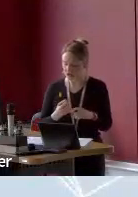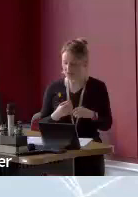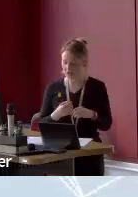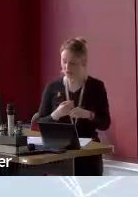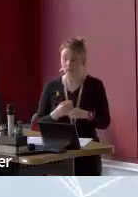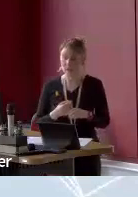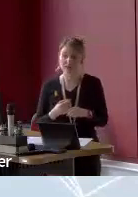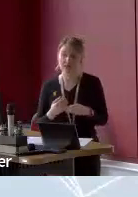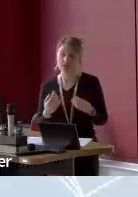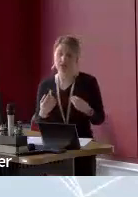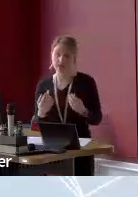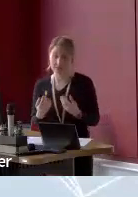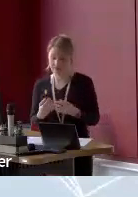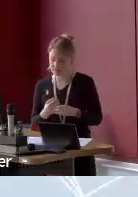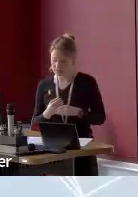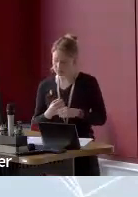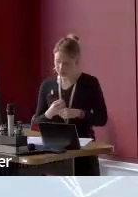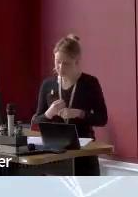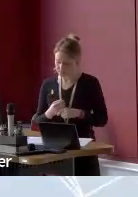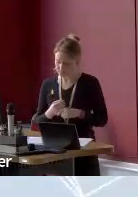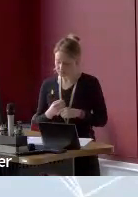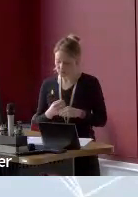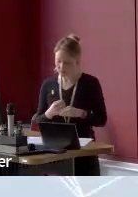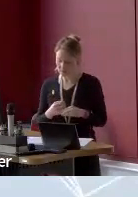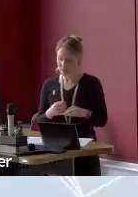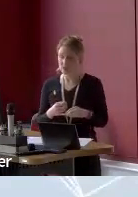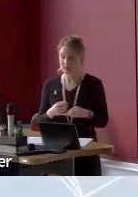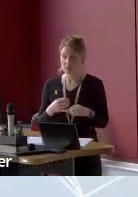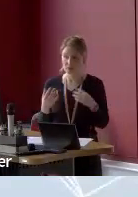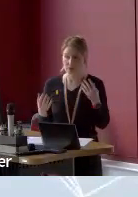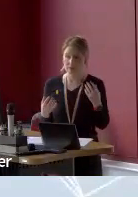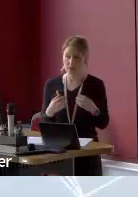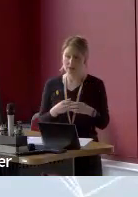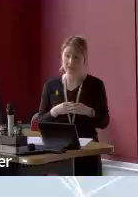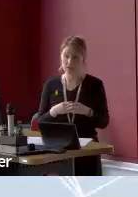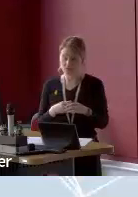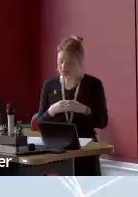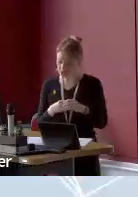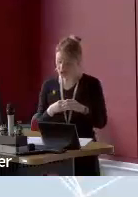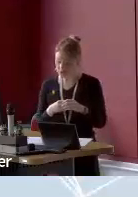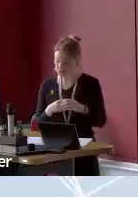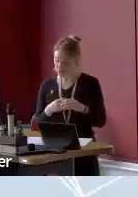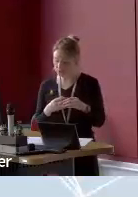exchanges or impact generation activity you know evaluation helps you to understand. The reach of